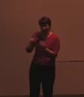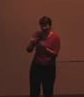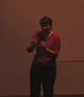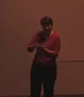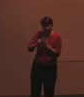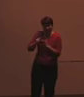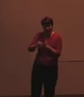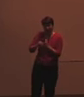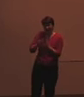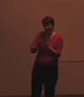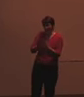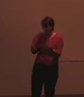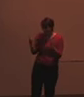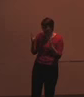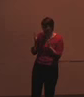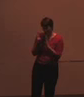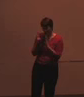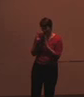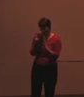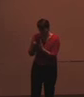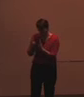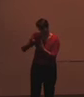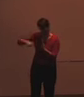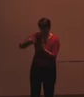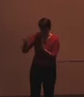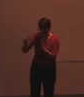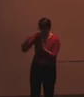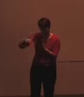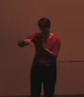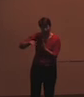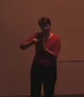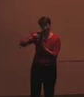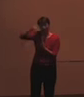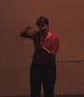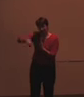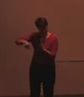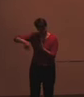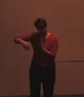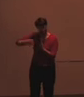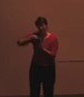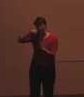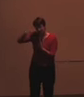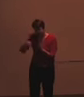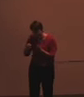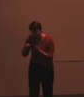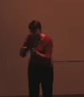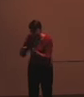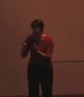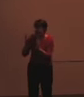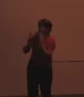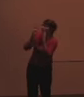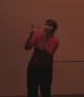And I found, at first, it was very strange. But gradually, I found it is much more comfortable